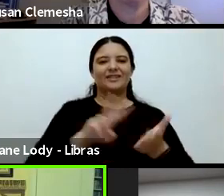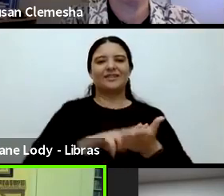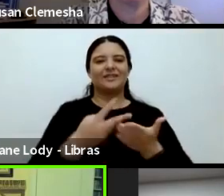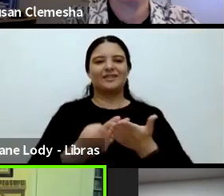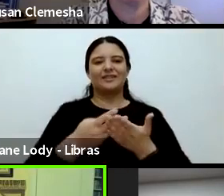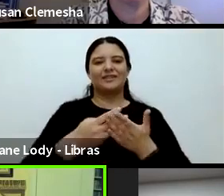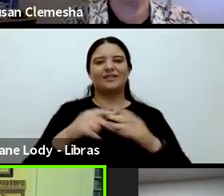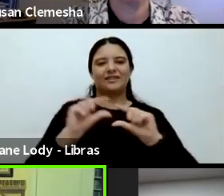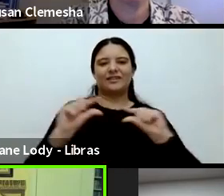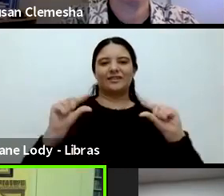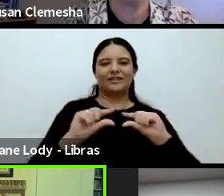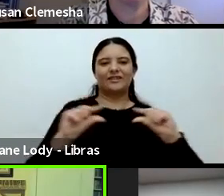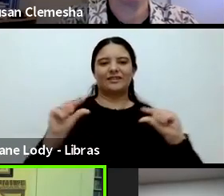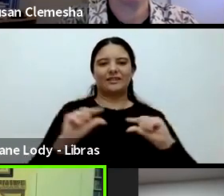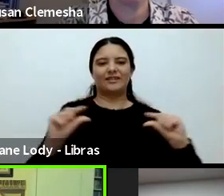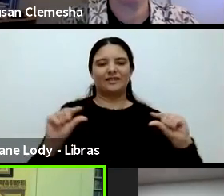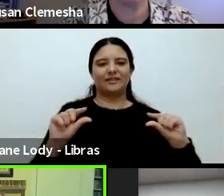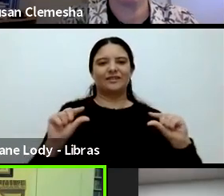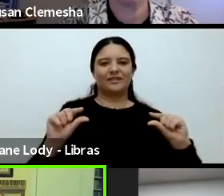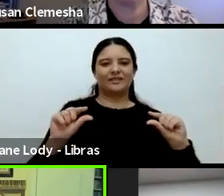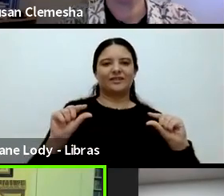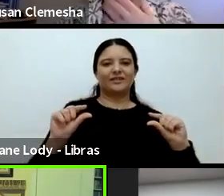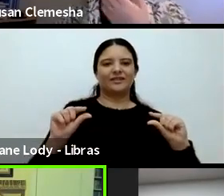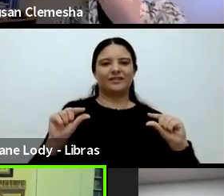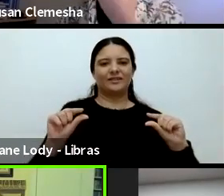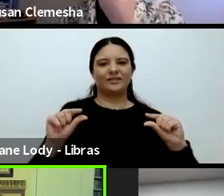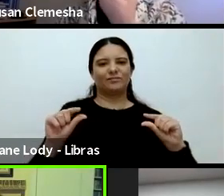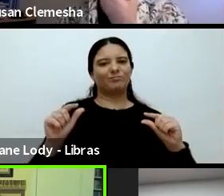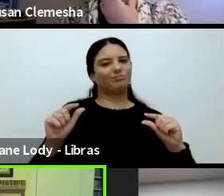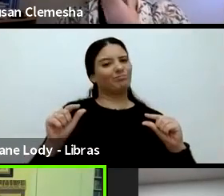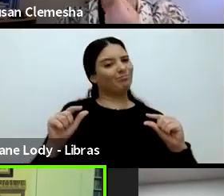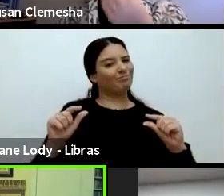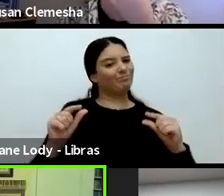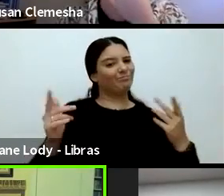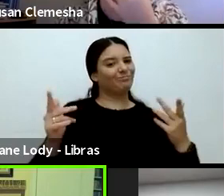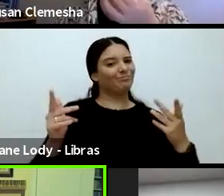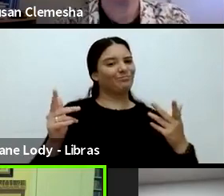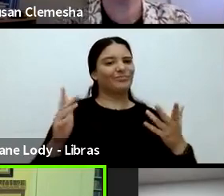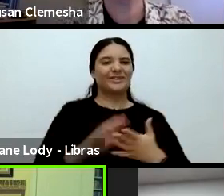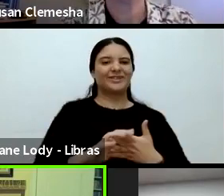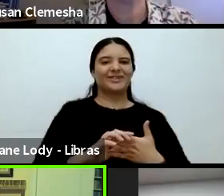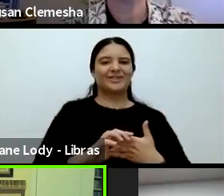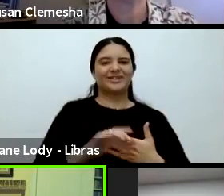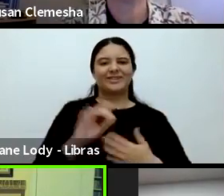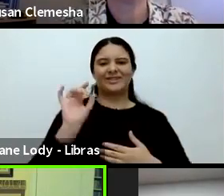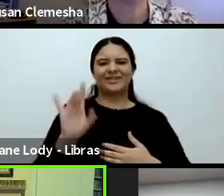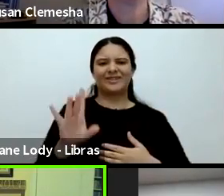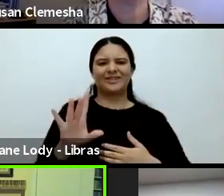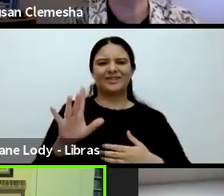the. hat I have going but it hat I have going but it only does my hat I have going but it only does my words, it only does me. not yet